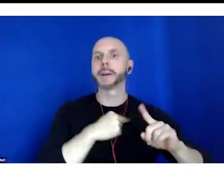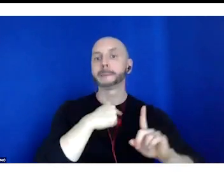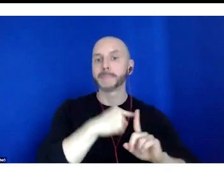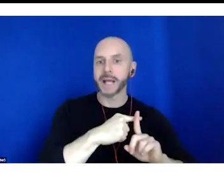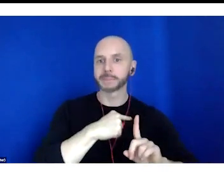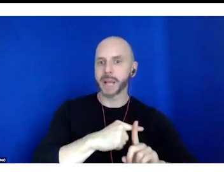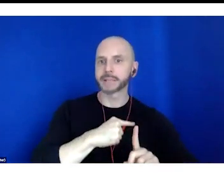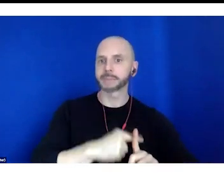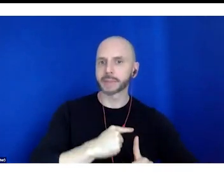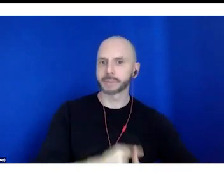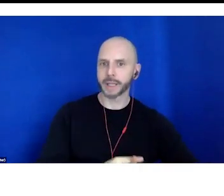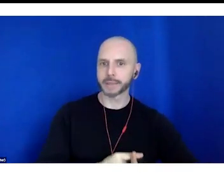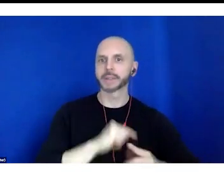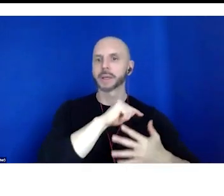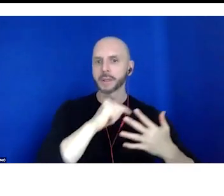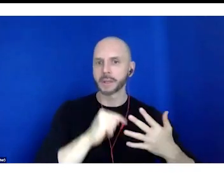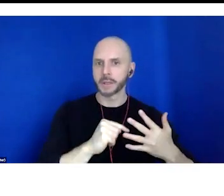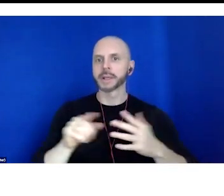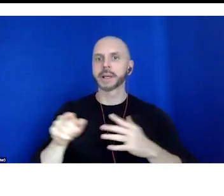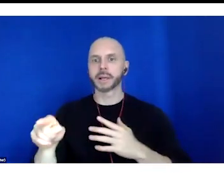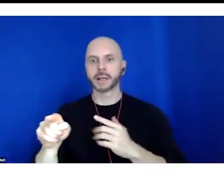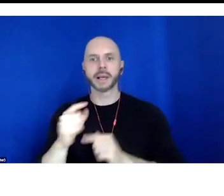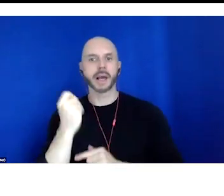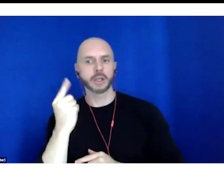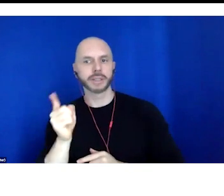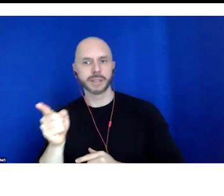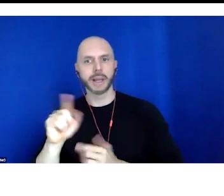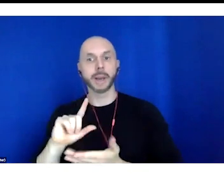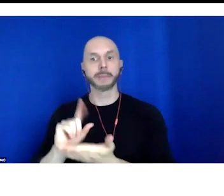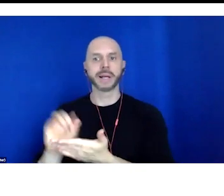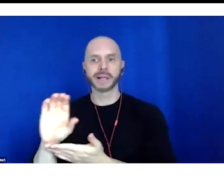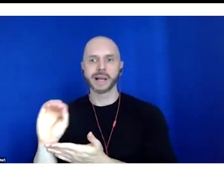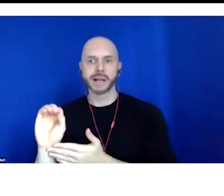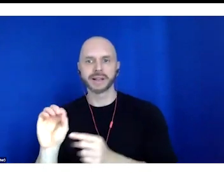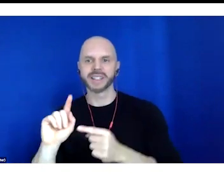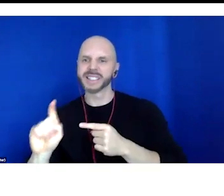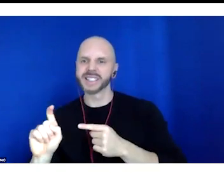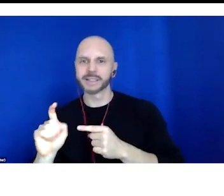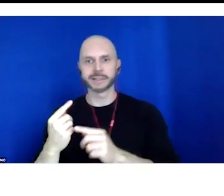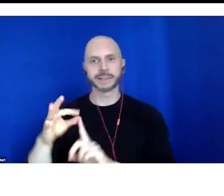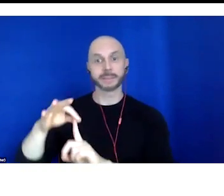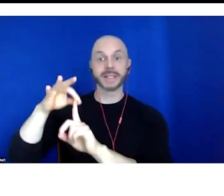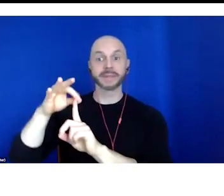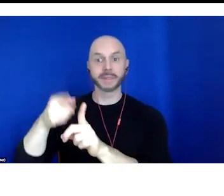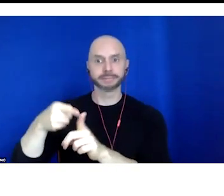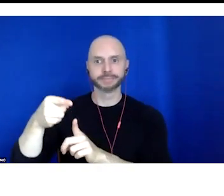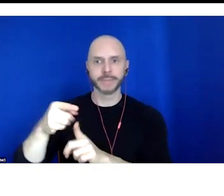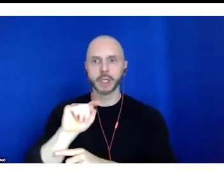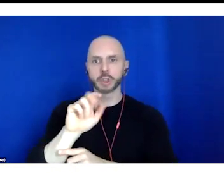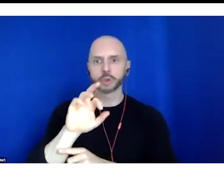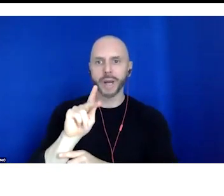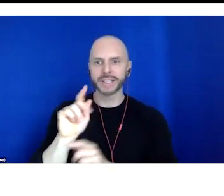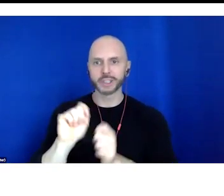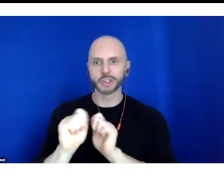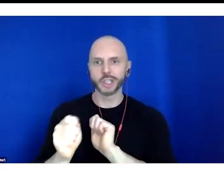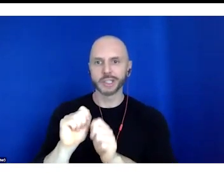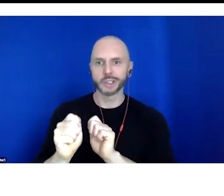specifically need like track changes, citations. And now it includes an AI assistant, which we'll